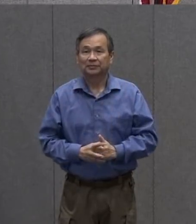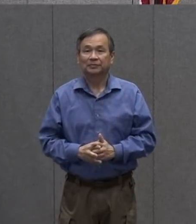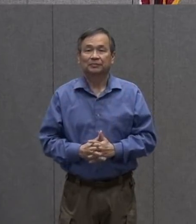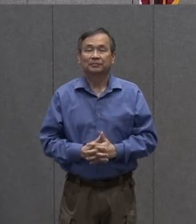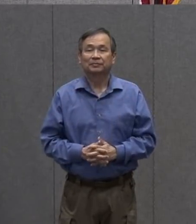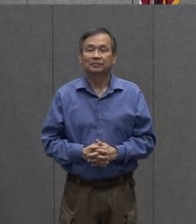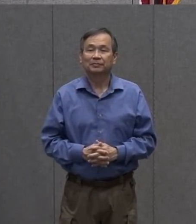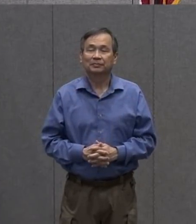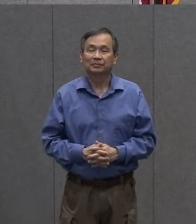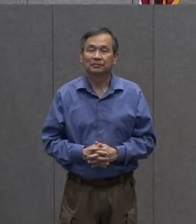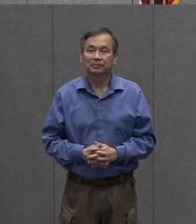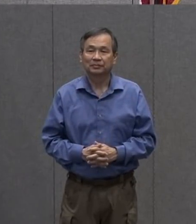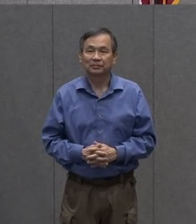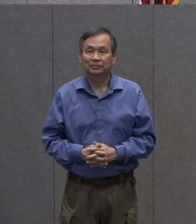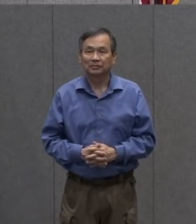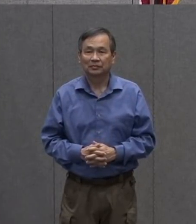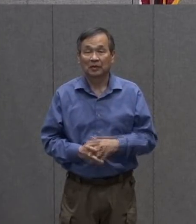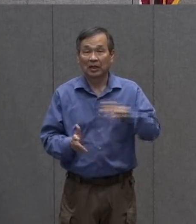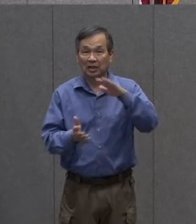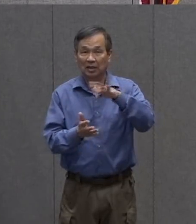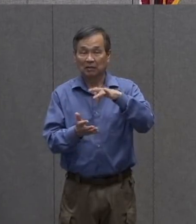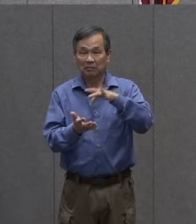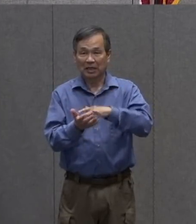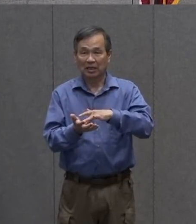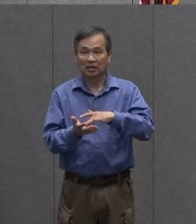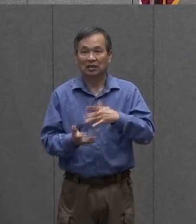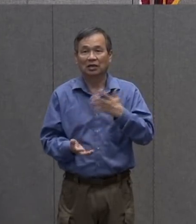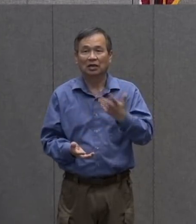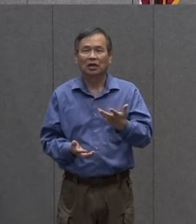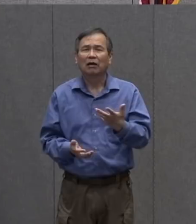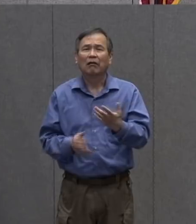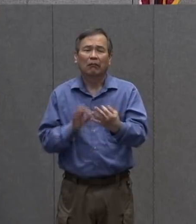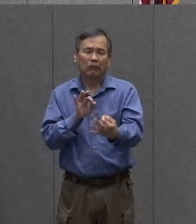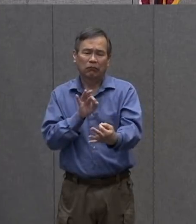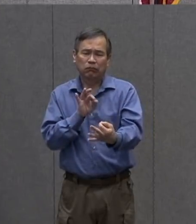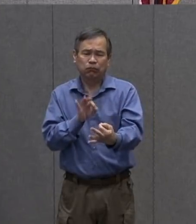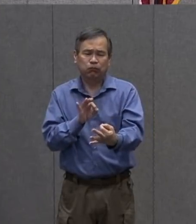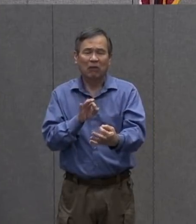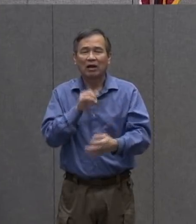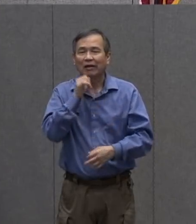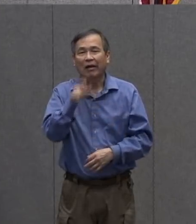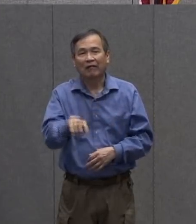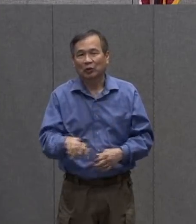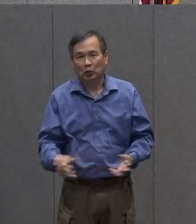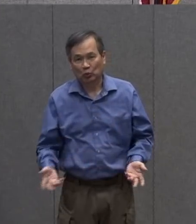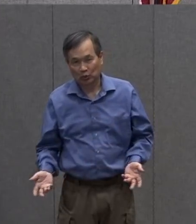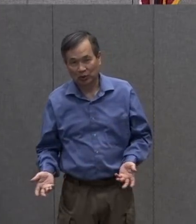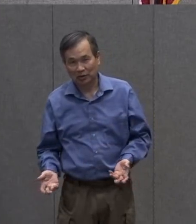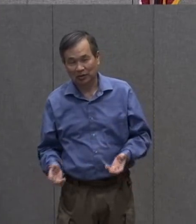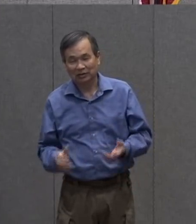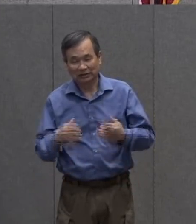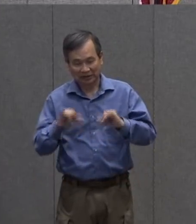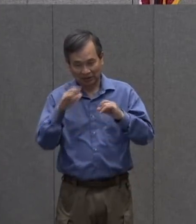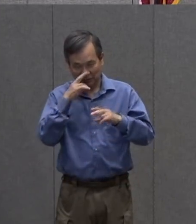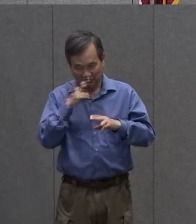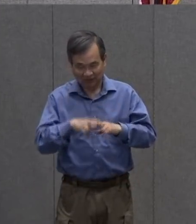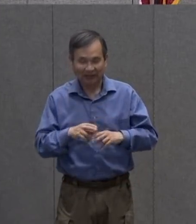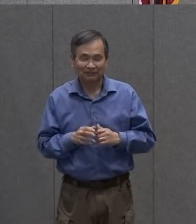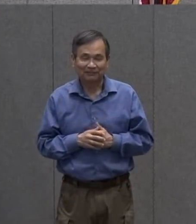Okay, so I have the middle. And friends, this does not have to be perfect in order to work to be a really fun game. Yours doesn't have to be perfect either.